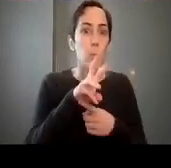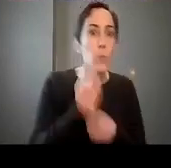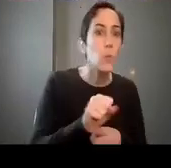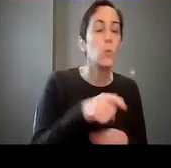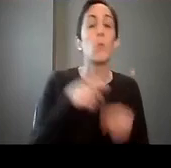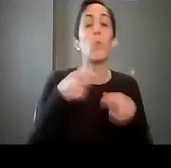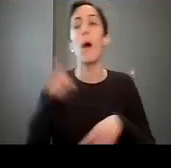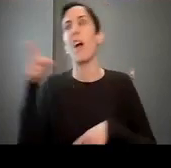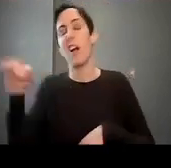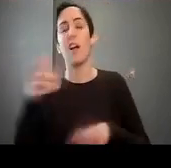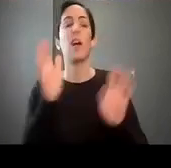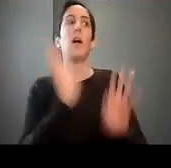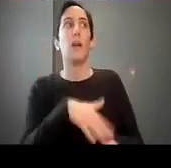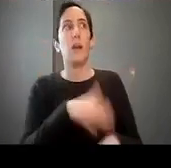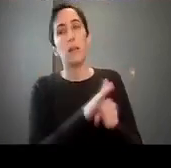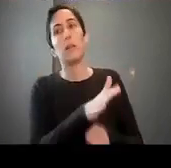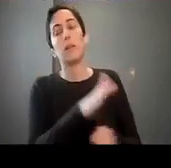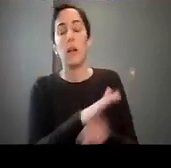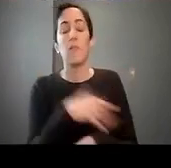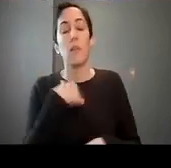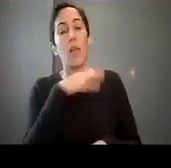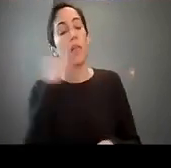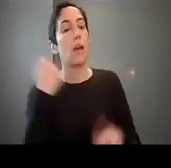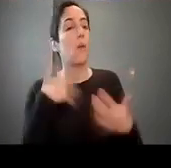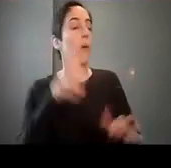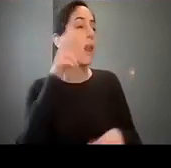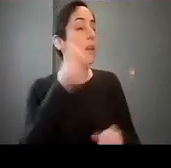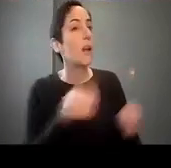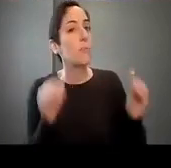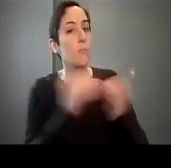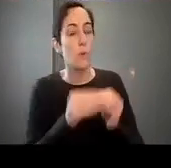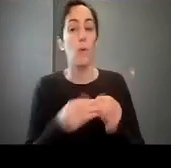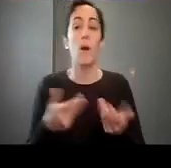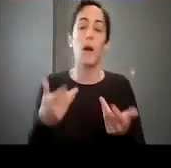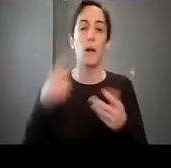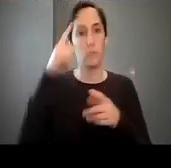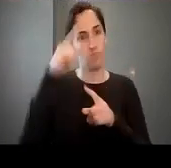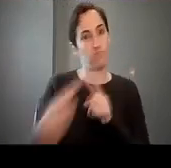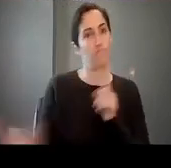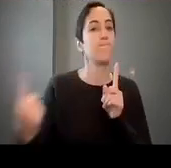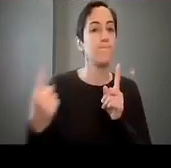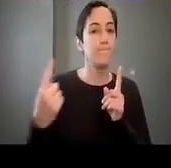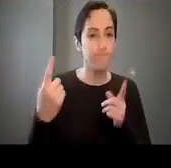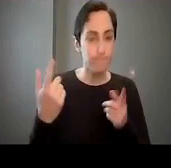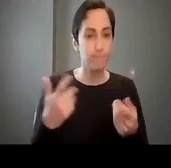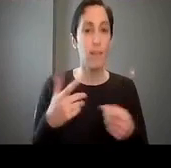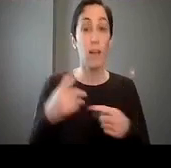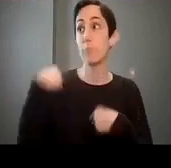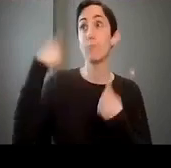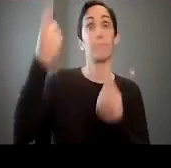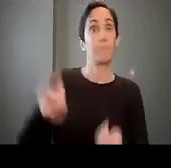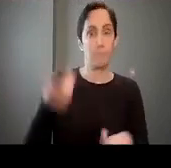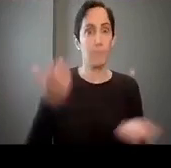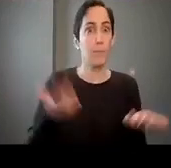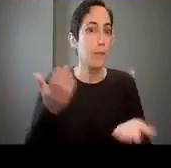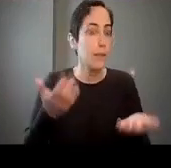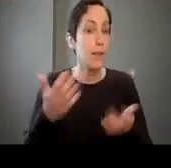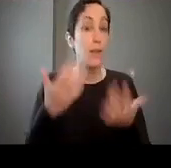to that. say that's enough I don't want to listen So those differences in the way that we to that. interact, or the way that we manage So those differences in the way that we information, or feelings of crisis, or interact, or the way that we manage